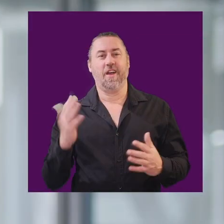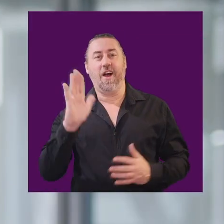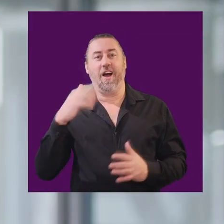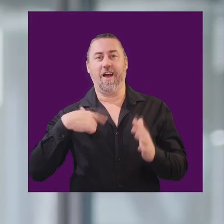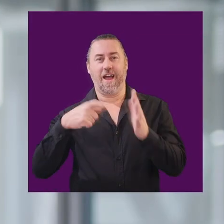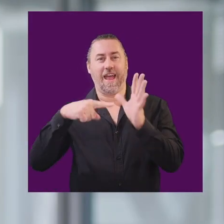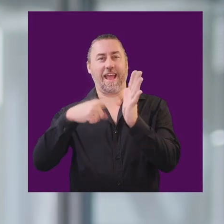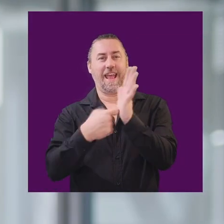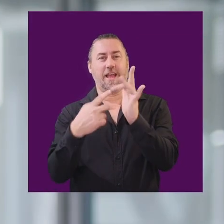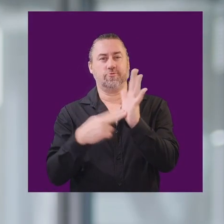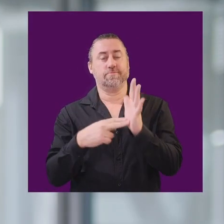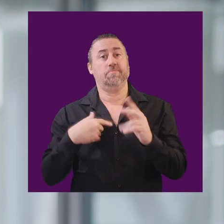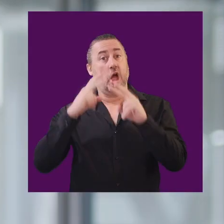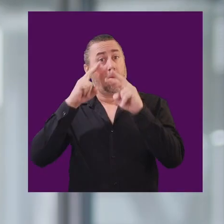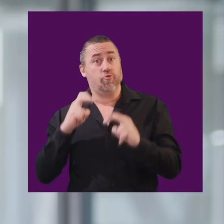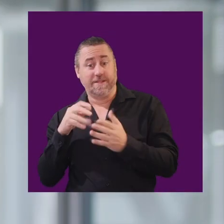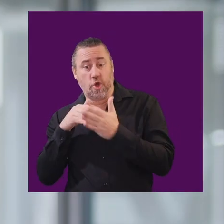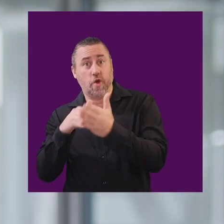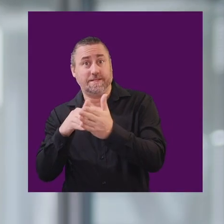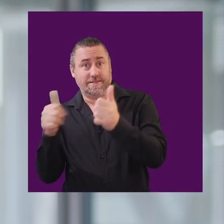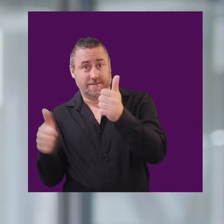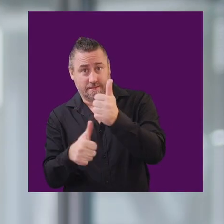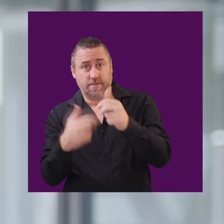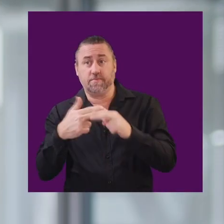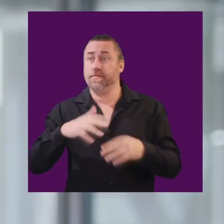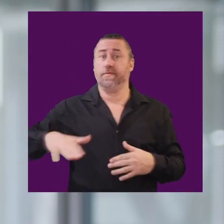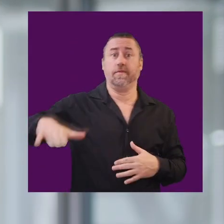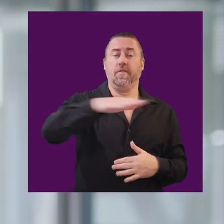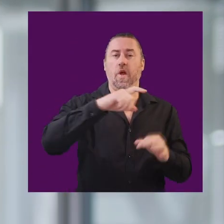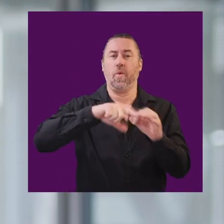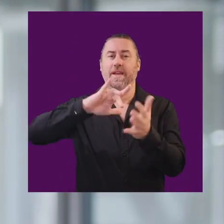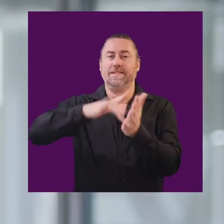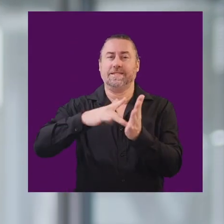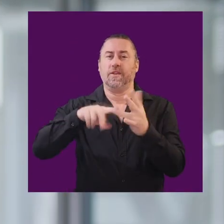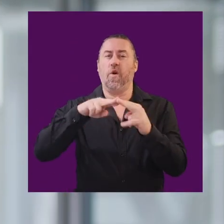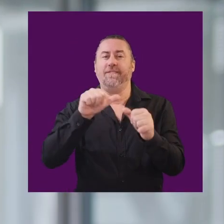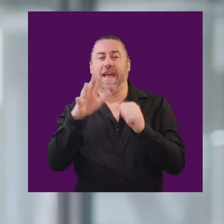Hi, I'm Catrin. I'm a research assistant at the Queensland Centre of Excellence in Intellectual